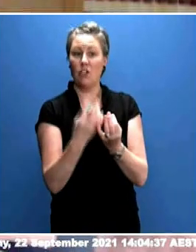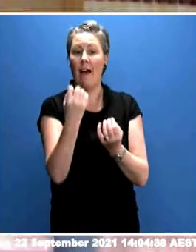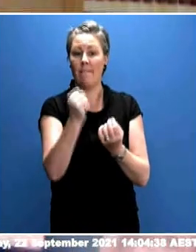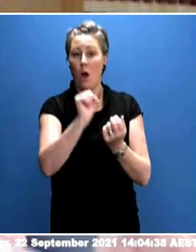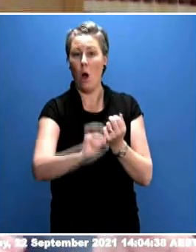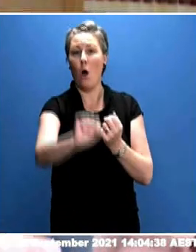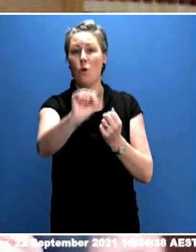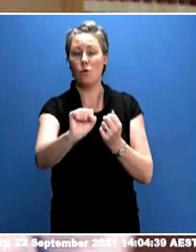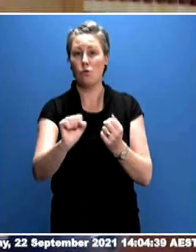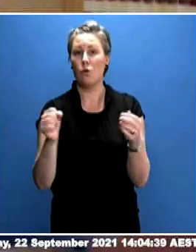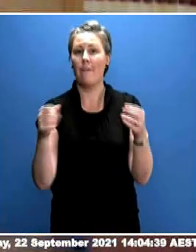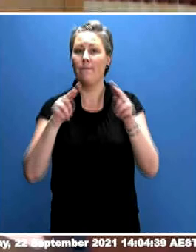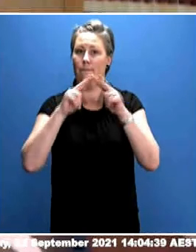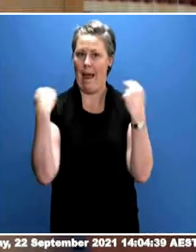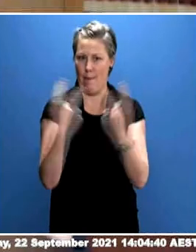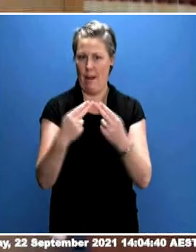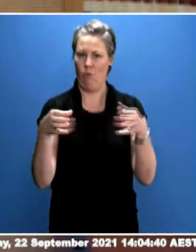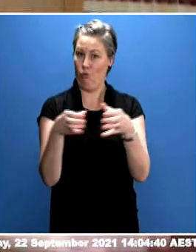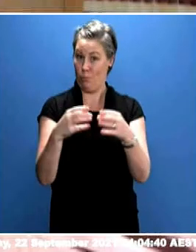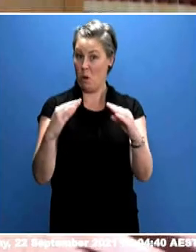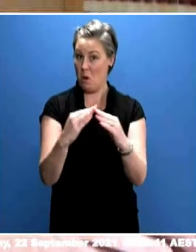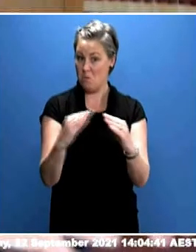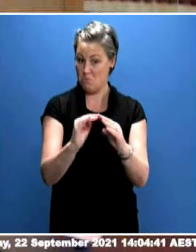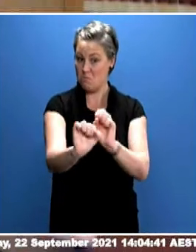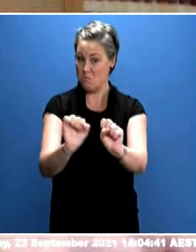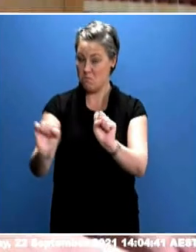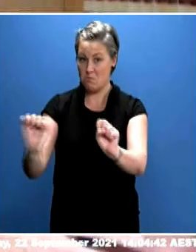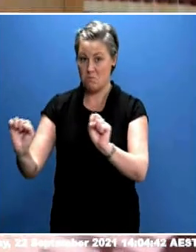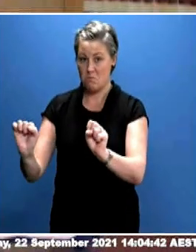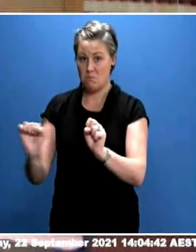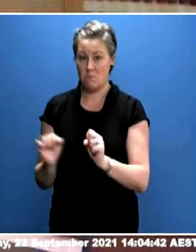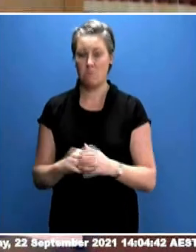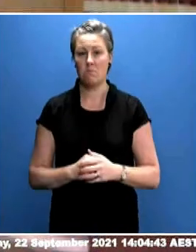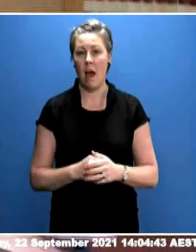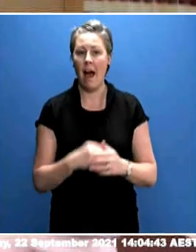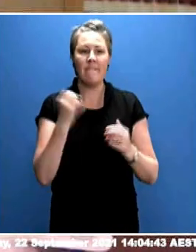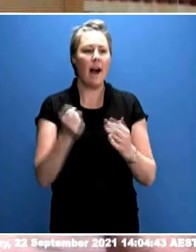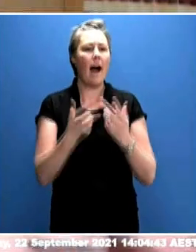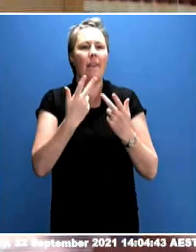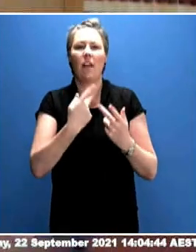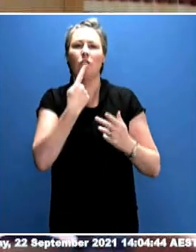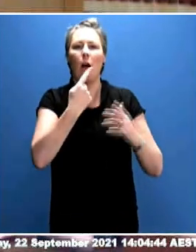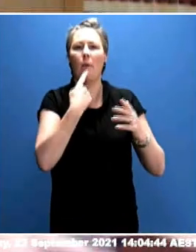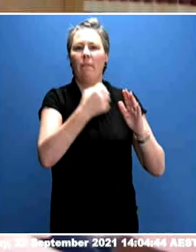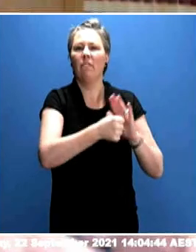group homes. We also have a range of other out-of-home care funded placements